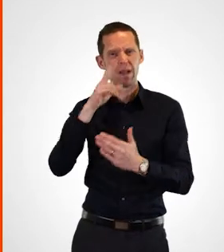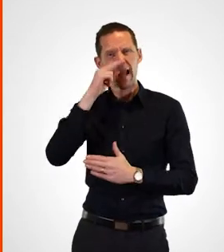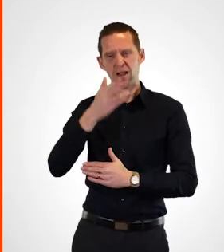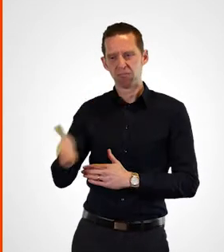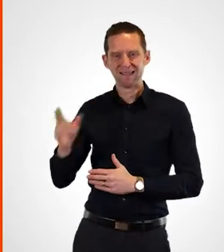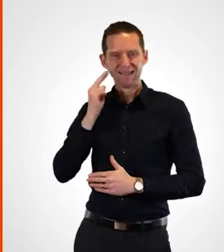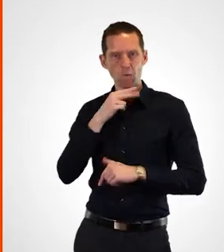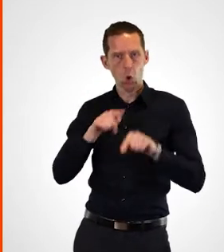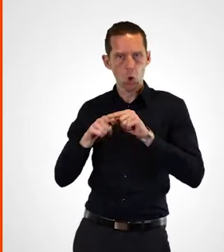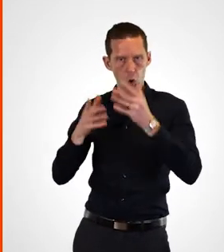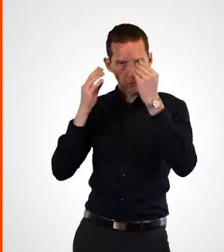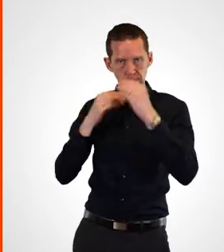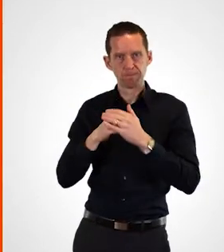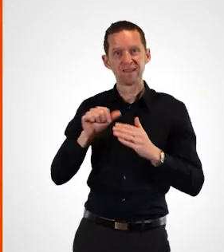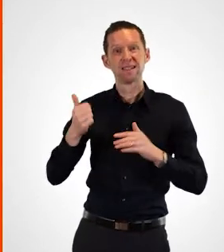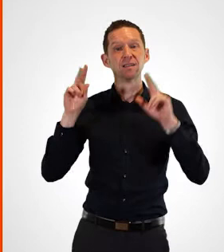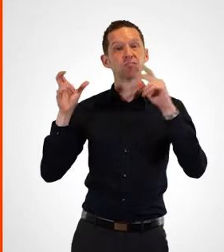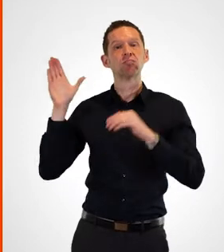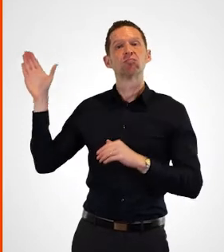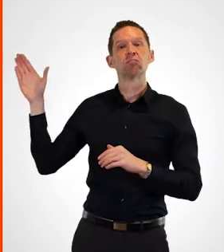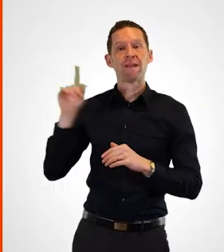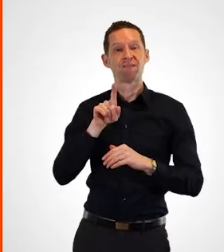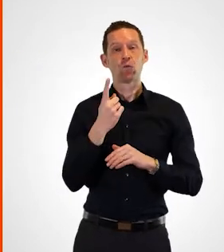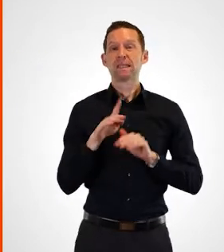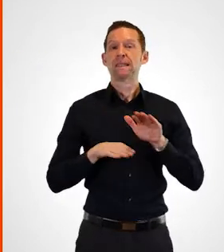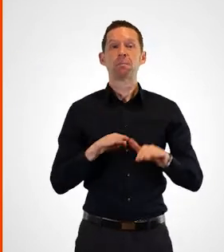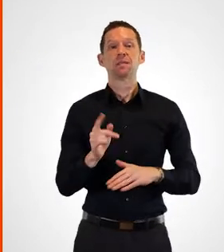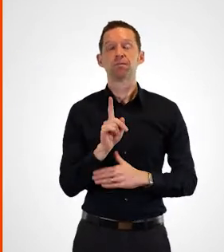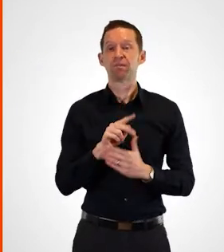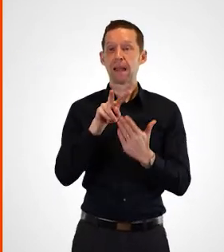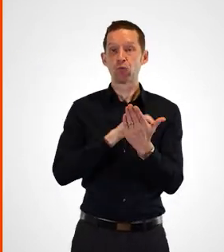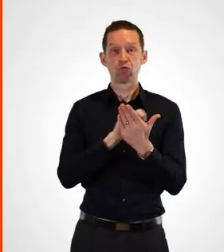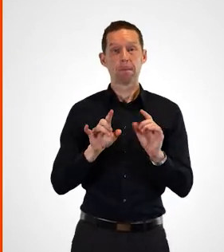with our next topic being "First Steps: Literacy Begins at Birth".